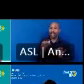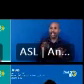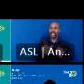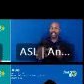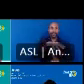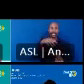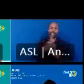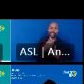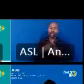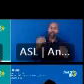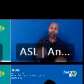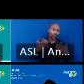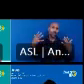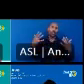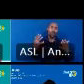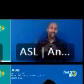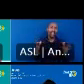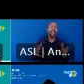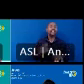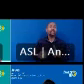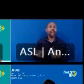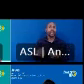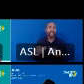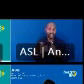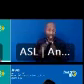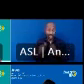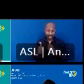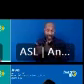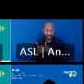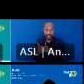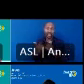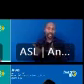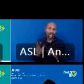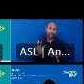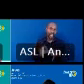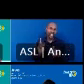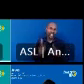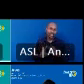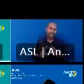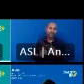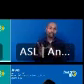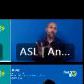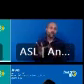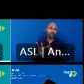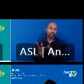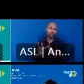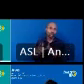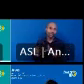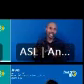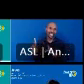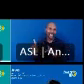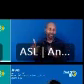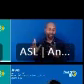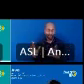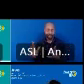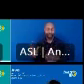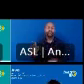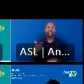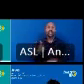But a lot of the challenges revolve now around virtual PD. So we had to kind of switch our tack there.